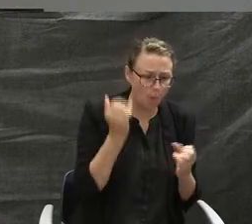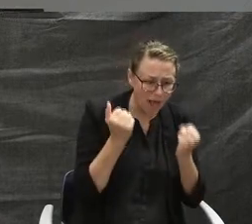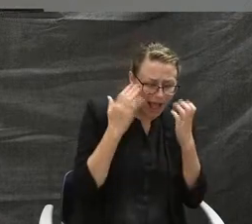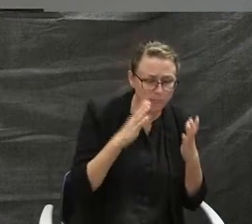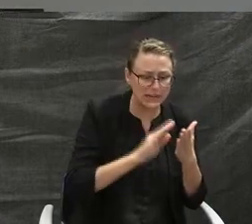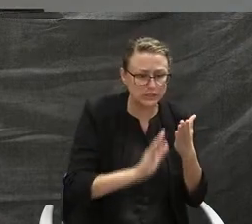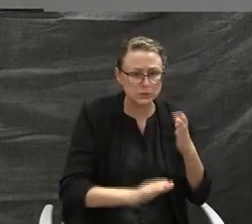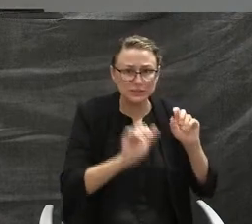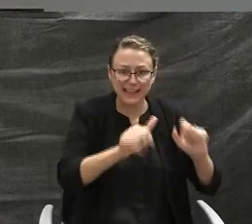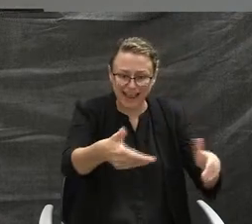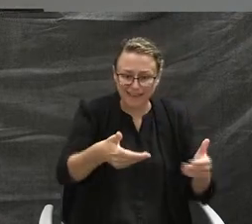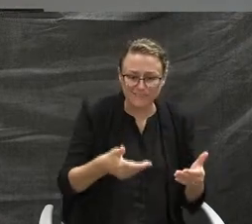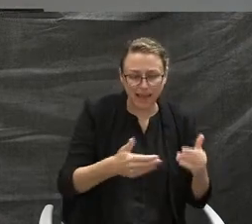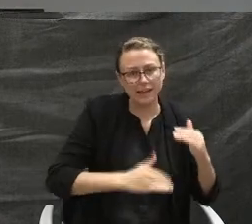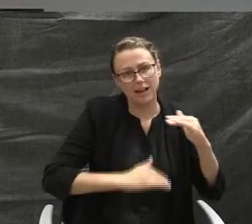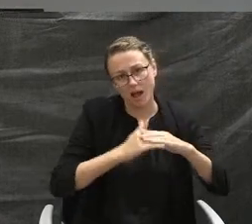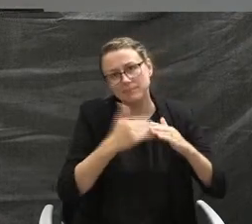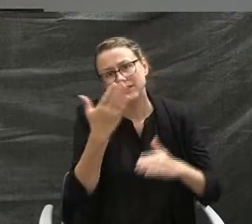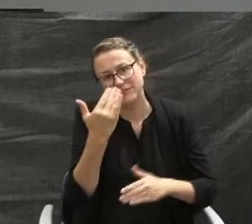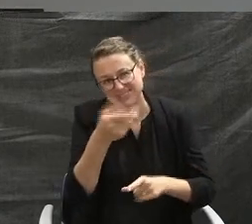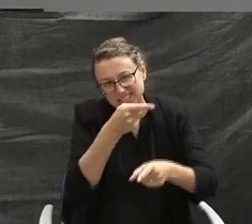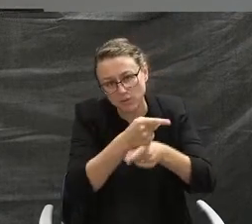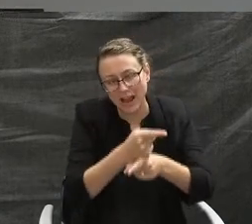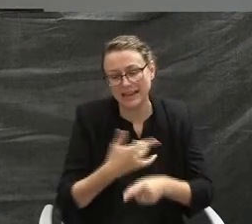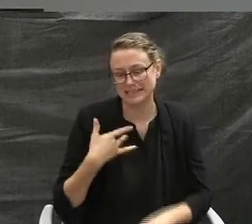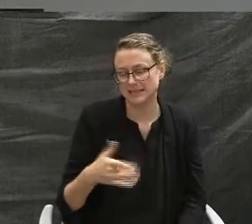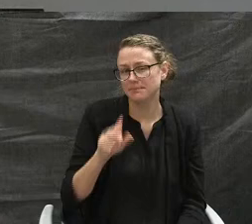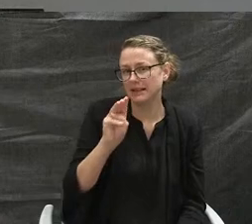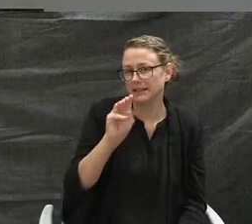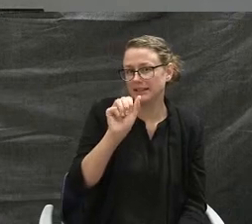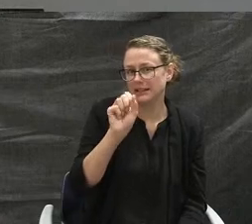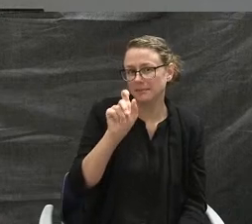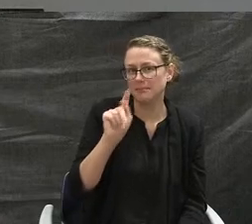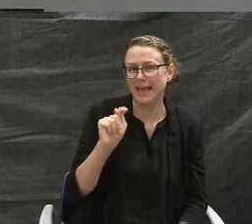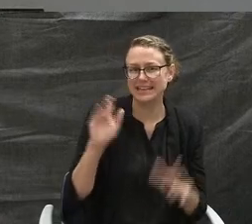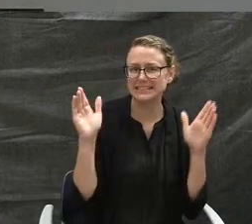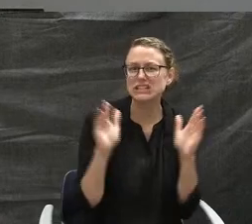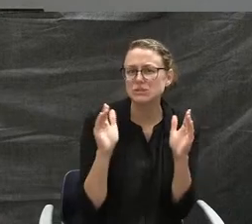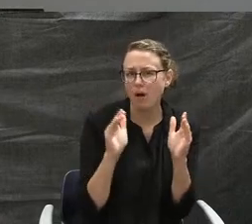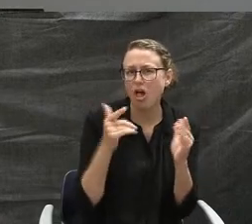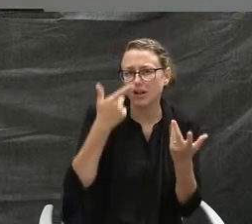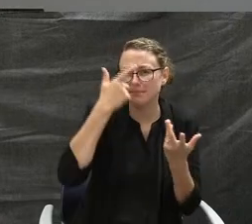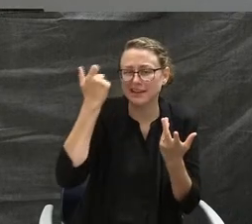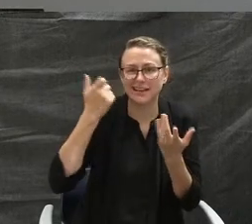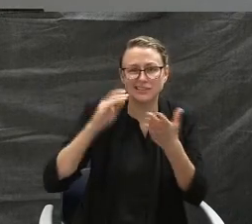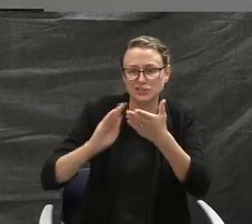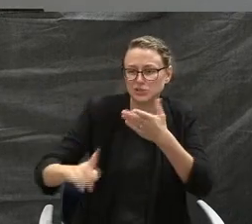15, obviously, but usually mass is a little bit smaller based on student need. OK, thank you. Yep.